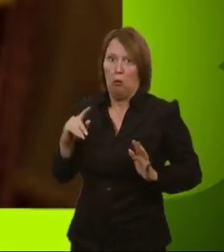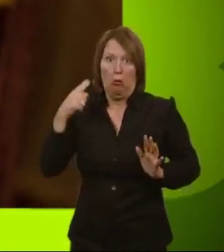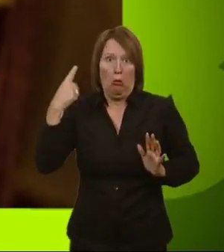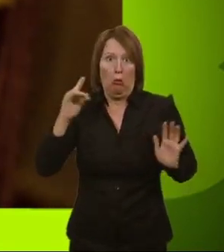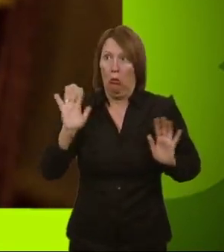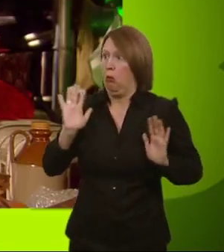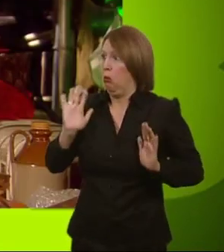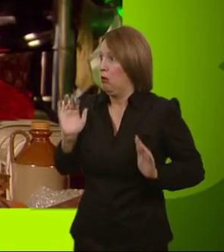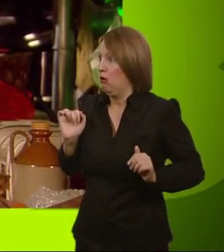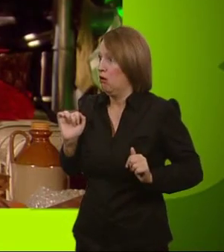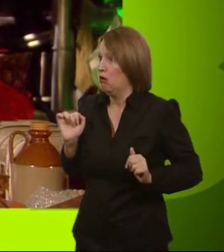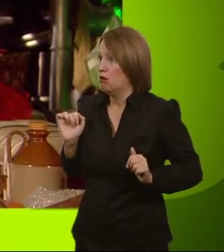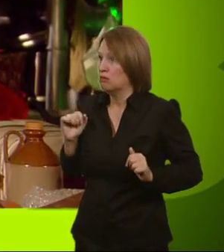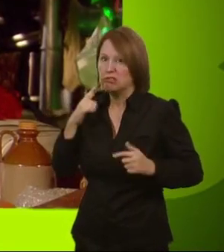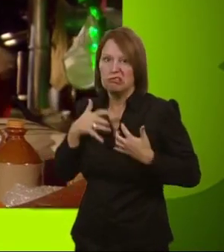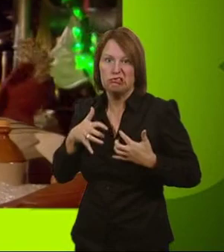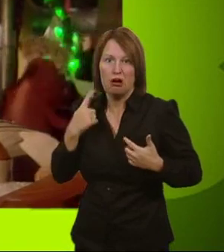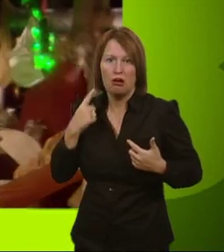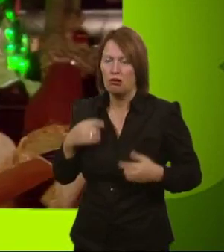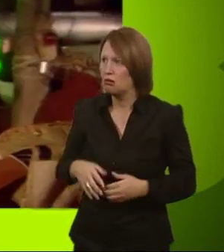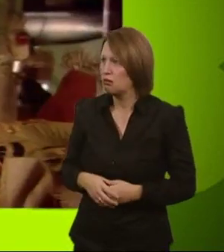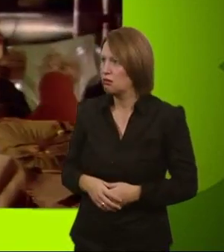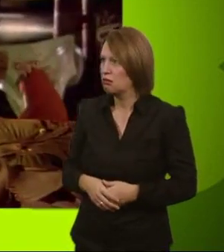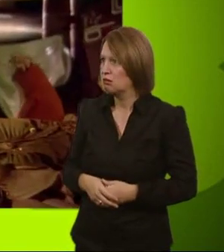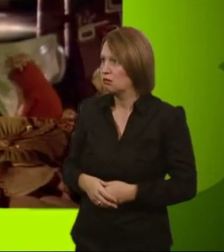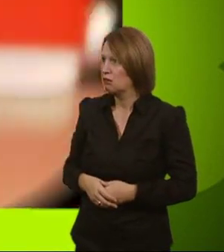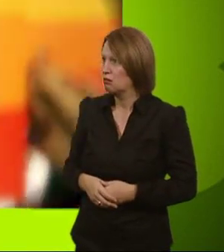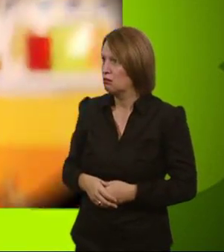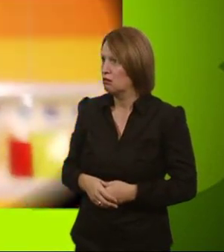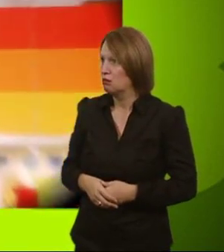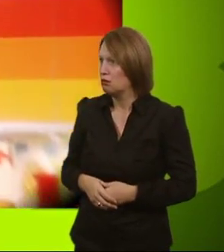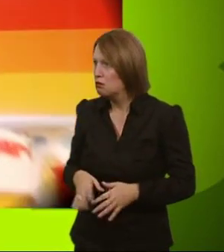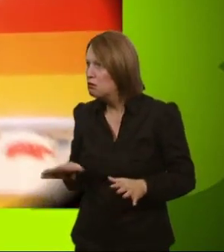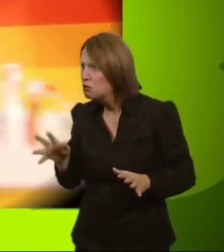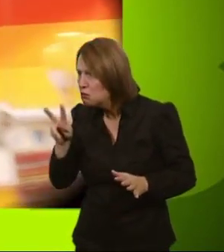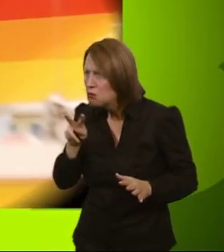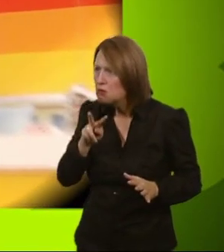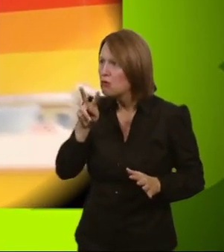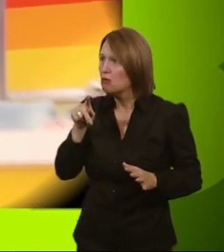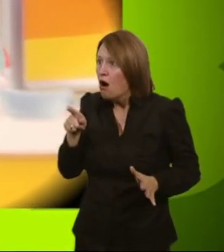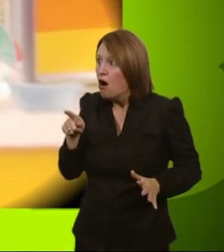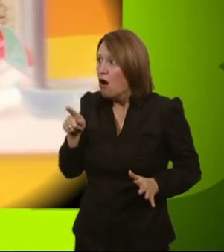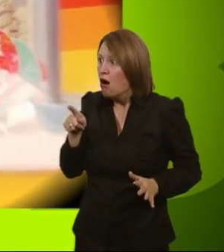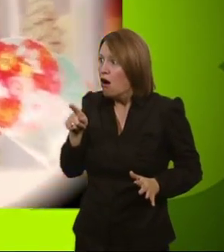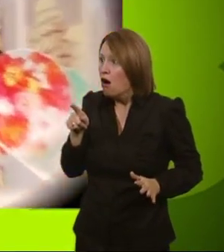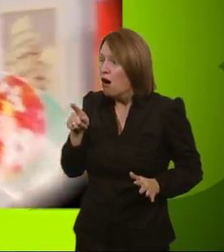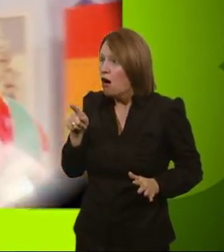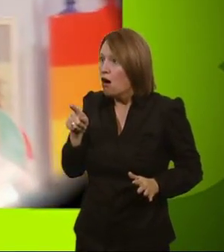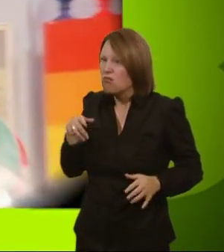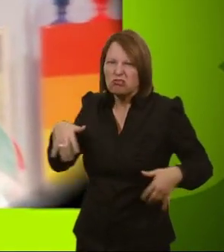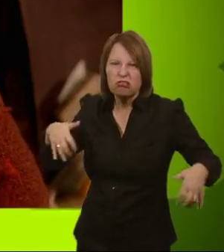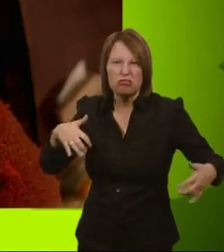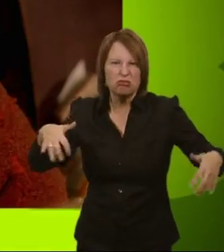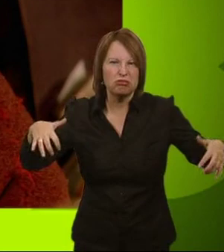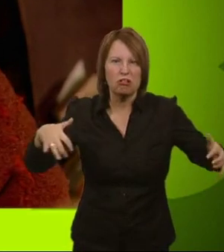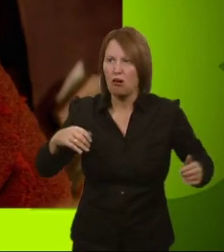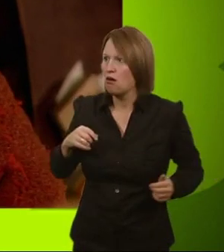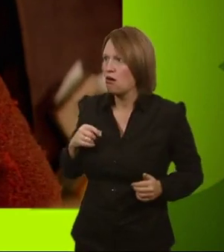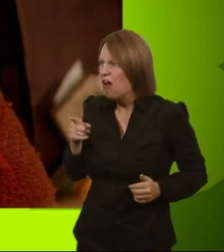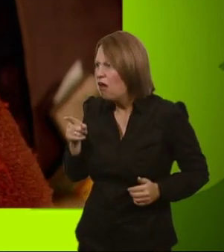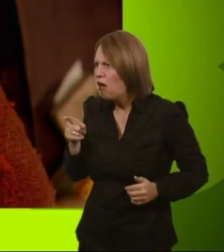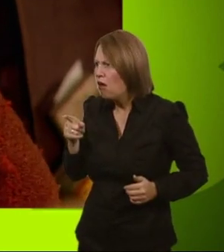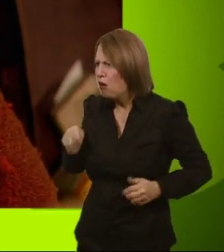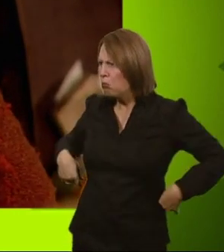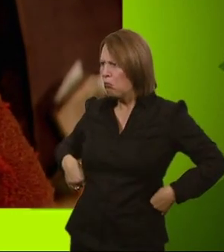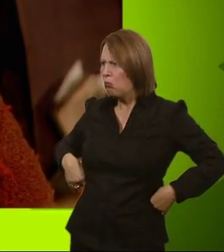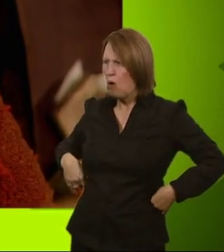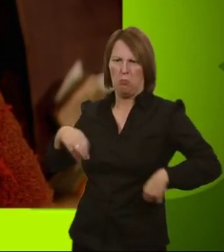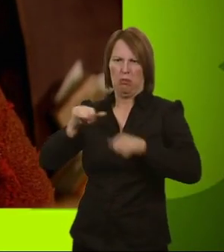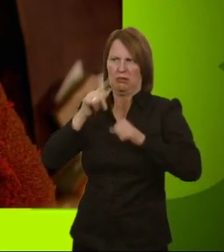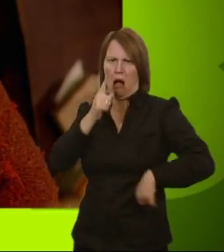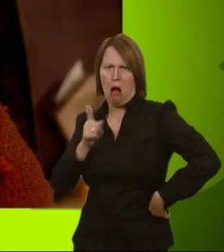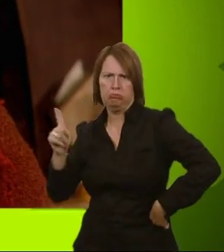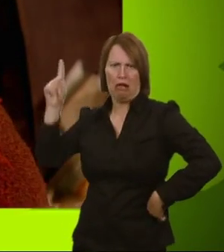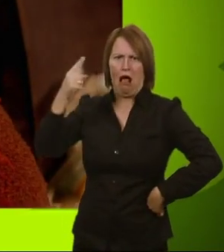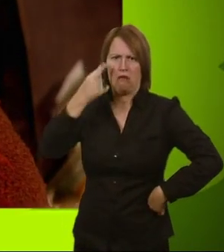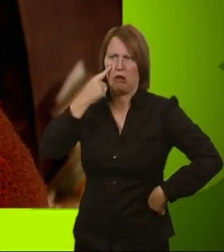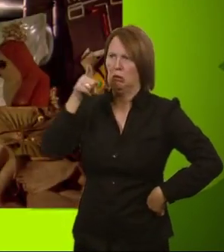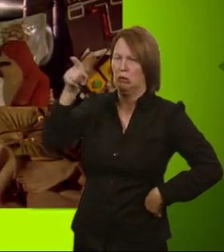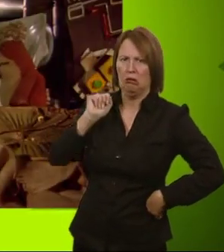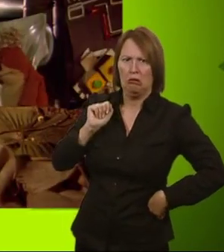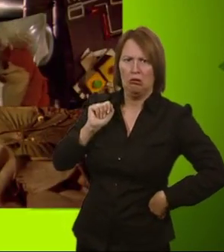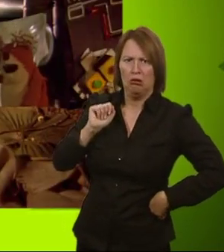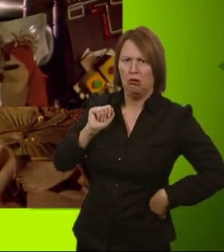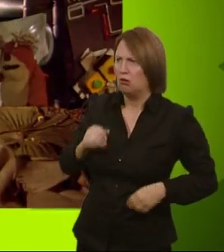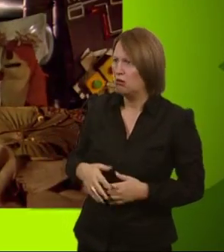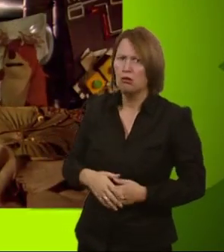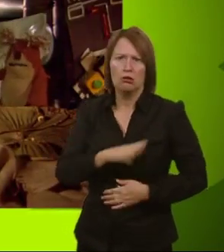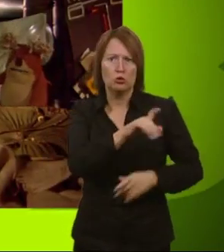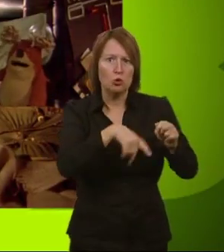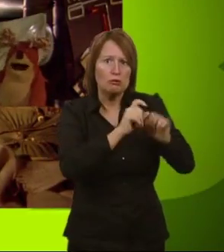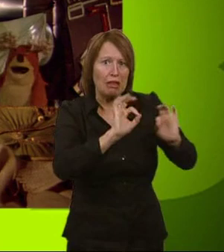do I think I better go upstairs and chick on niy don't get up to anything too exciting while I'm